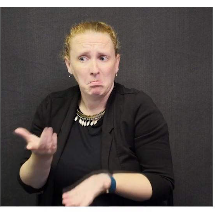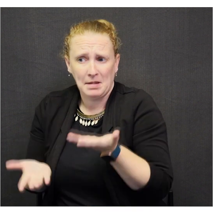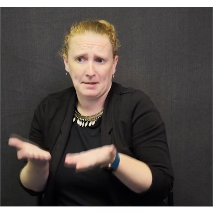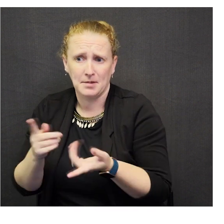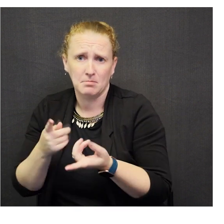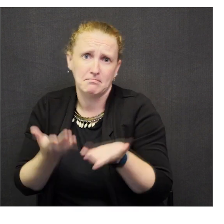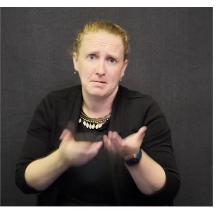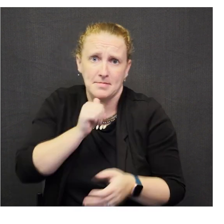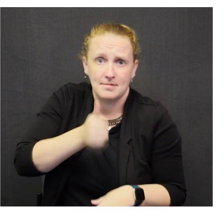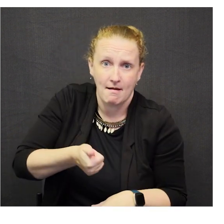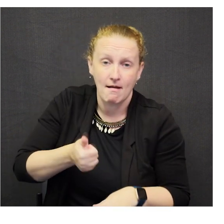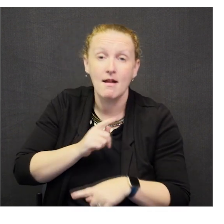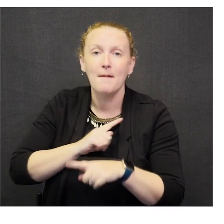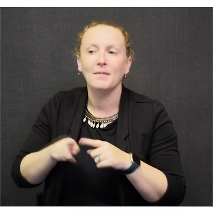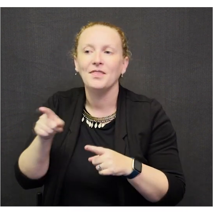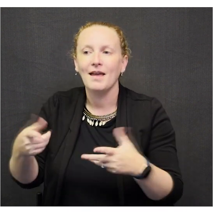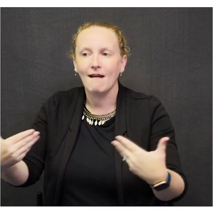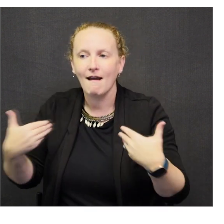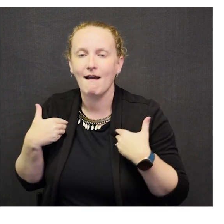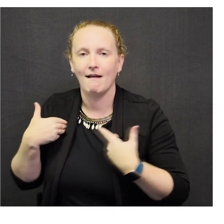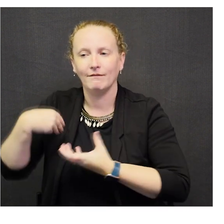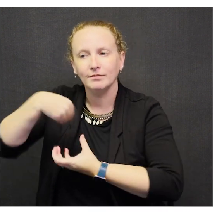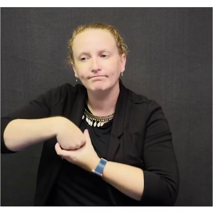belonging that translates easily through the modalities.